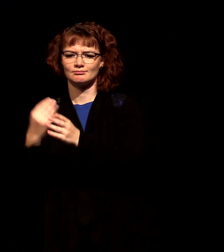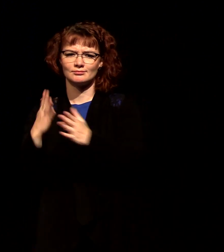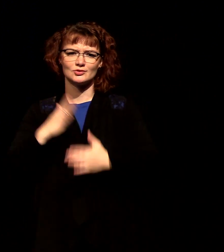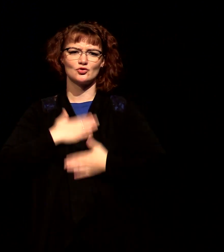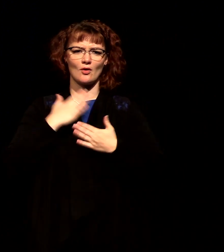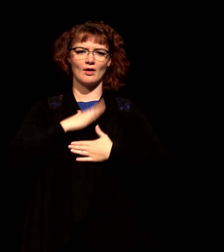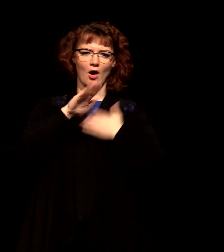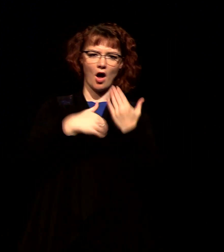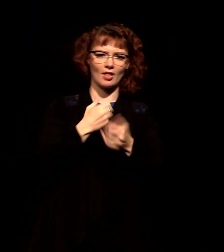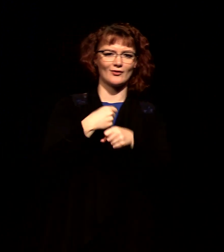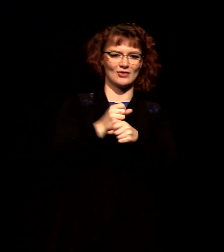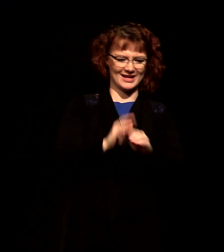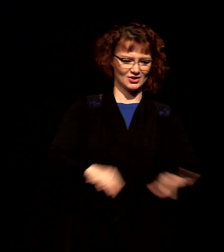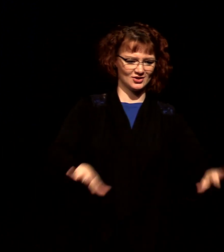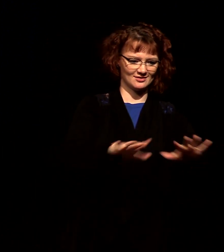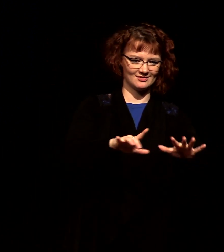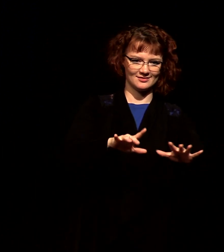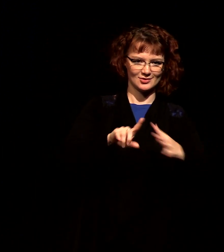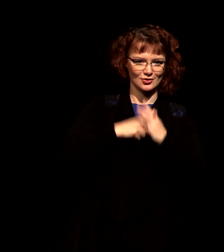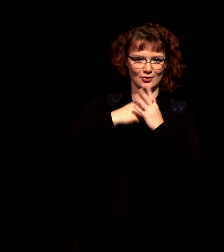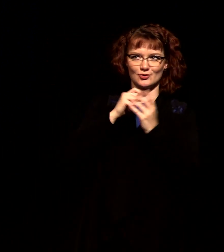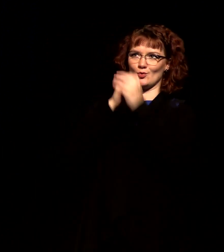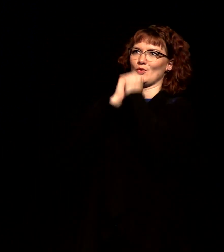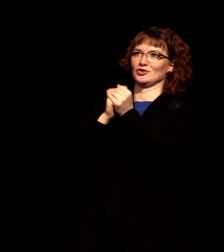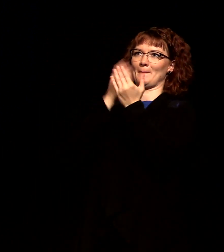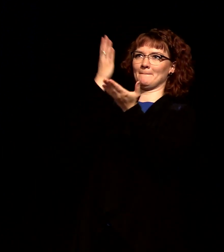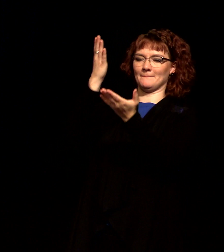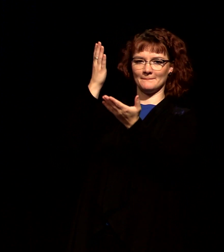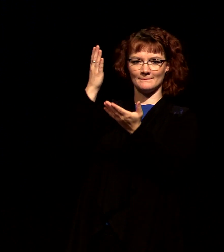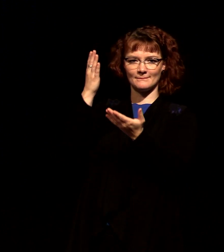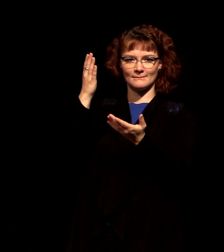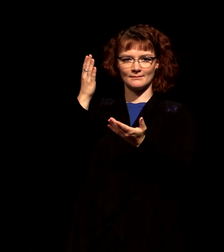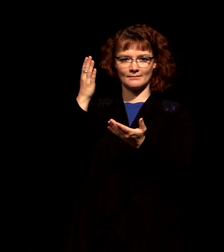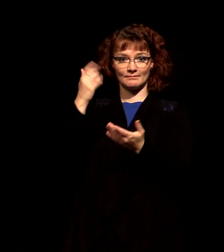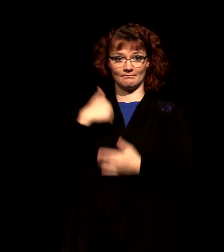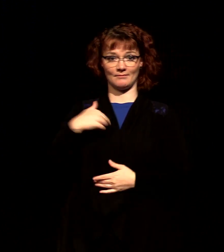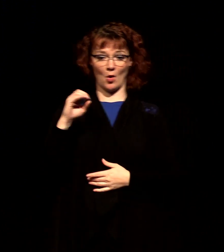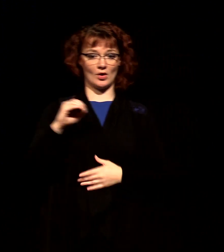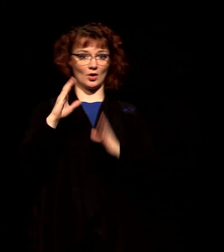I don't climb mountains, but I do love the sun. And oftentimes,